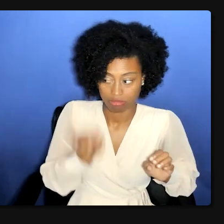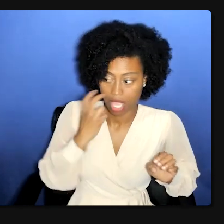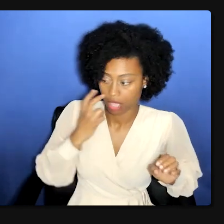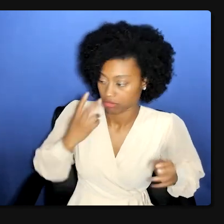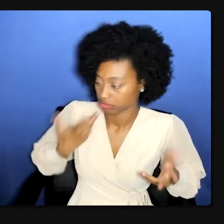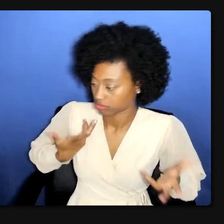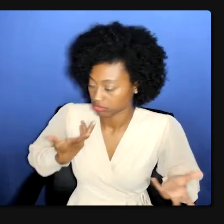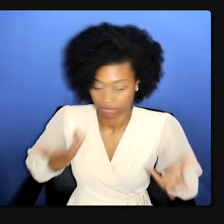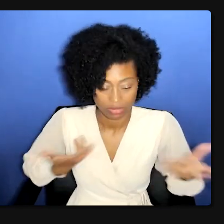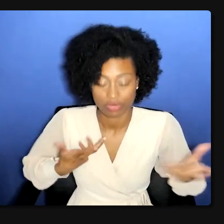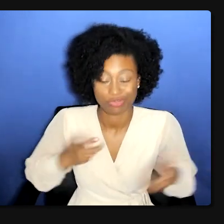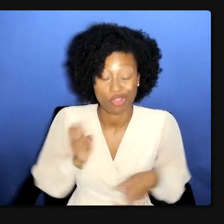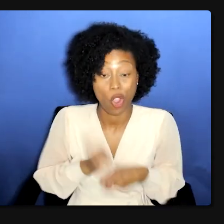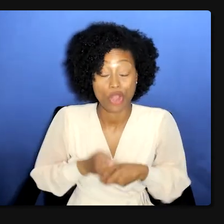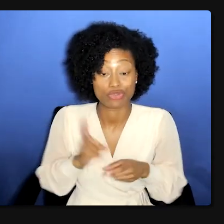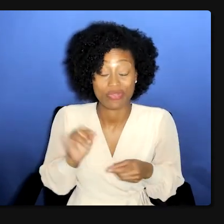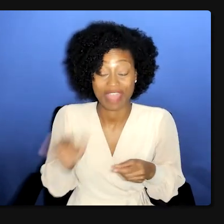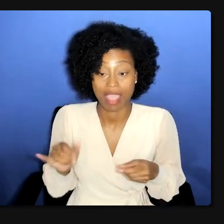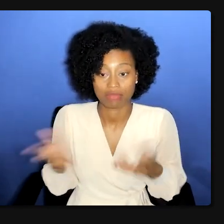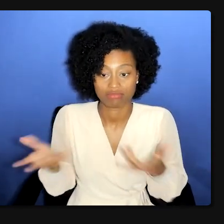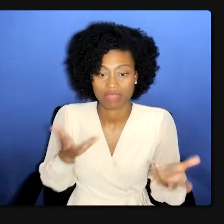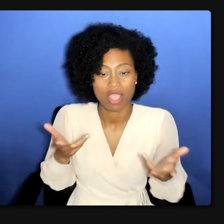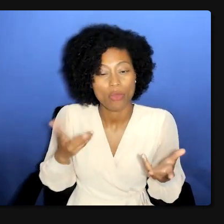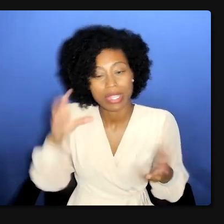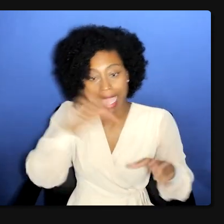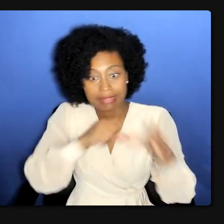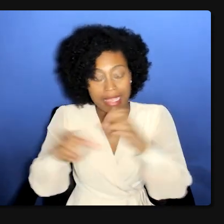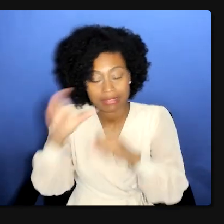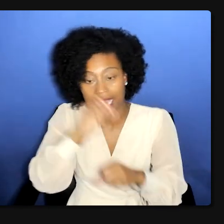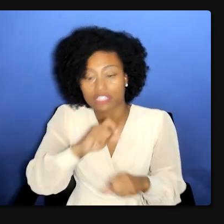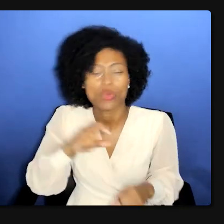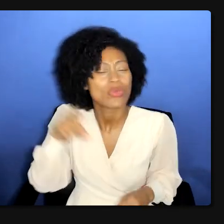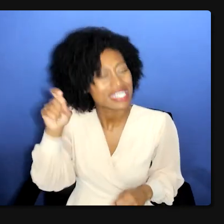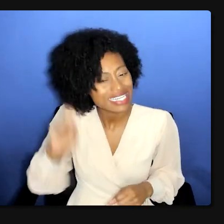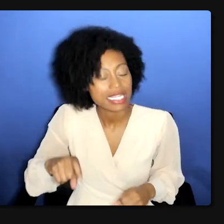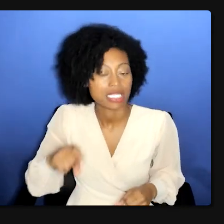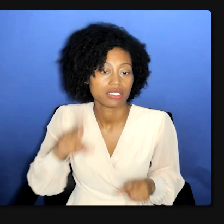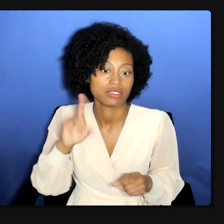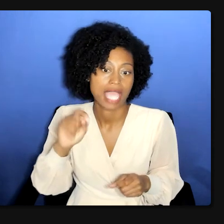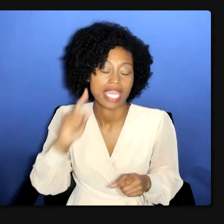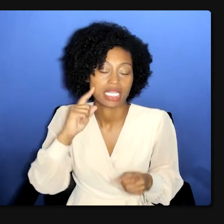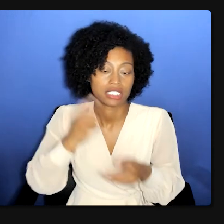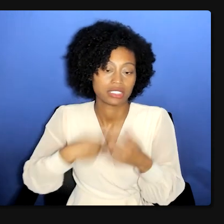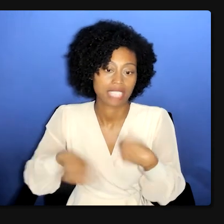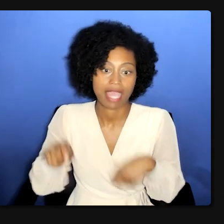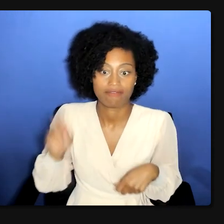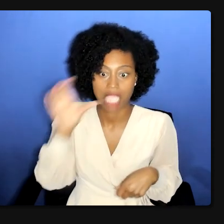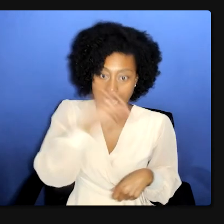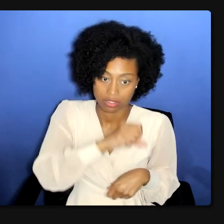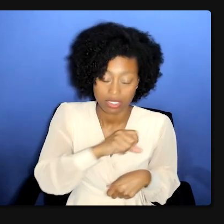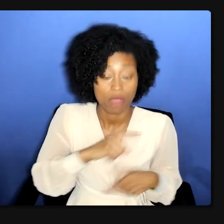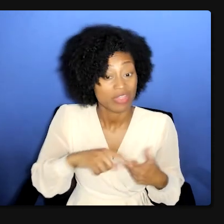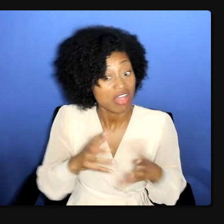it'd be really difficult to do that and be relying on a lot more guesswork. You know, there's a lot of different tools